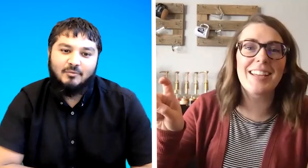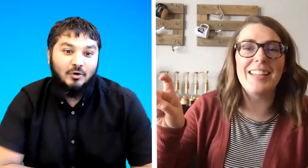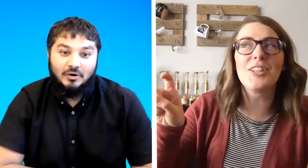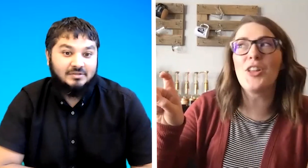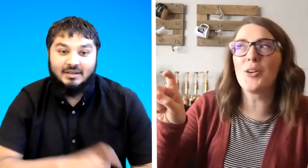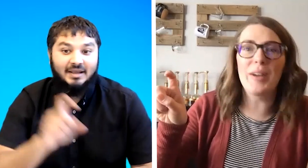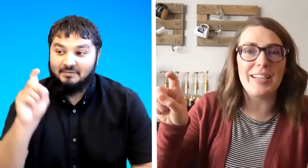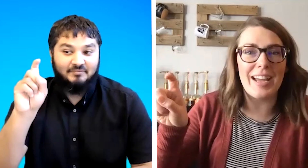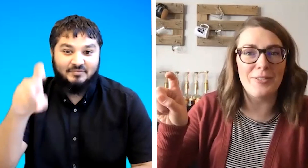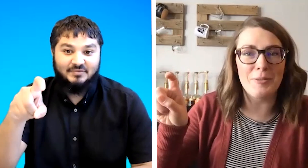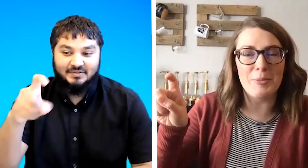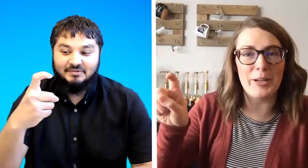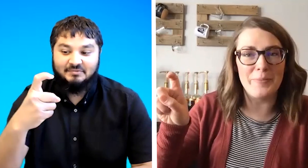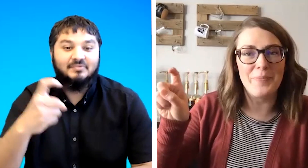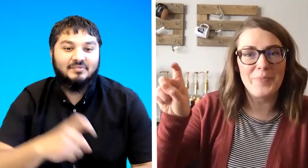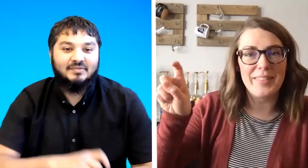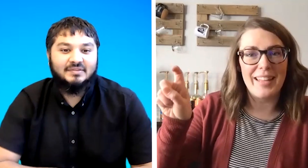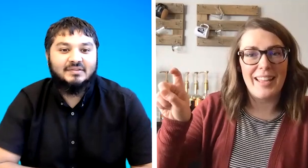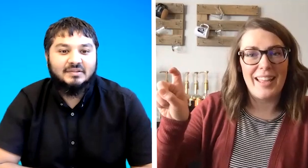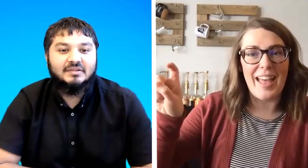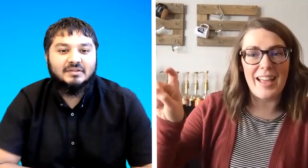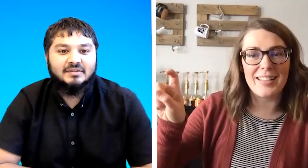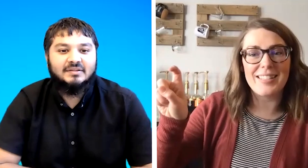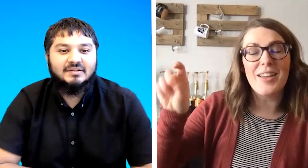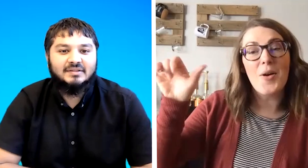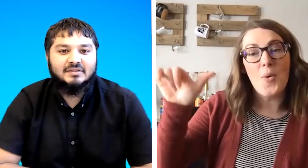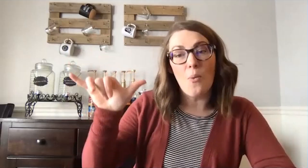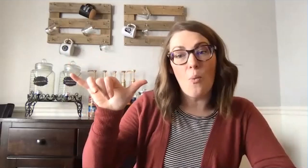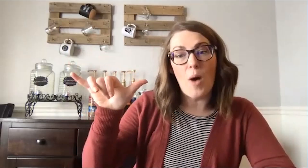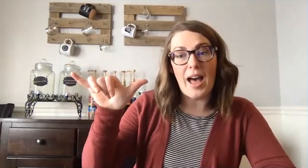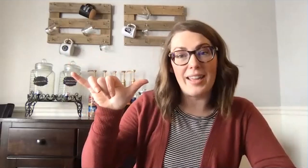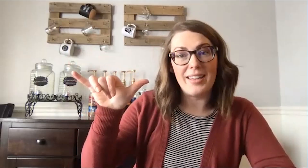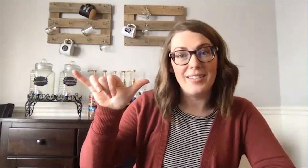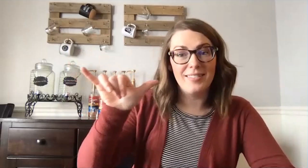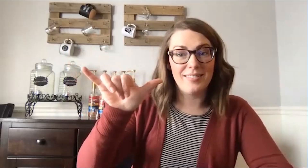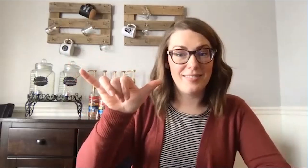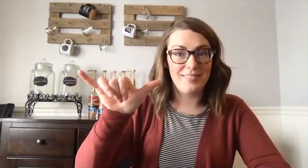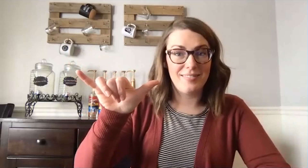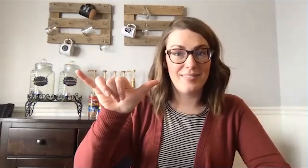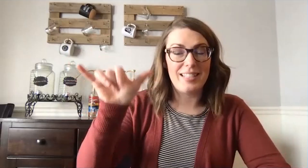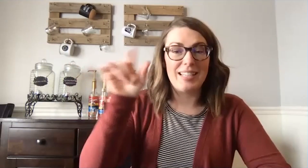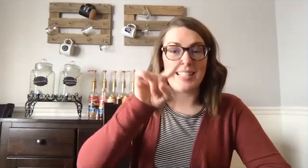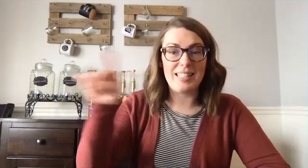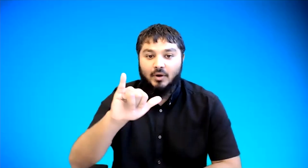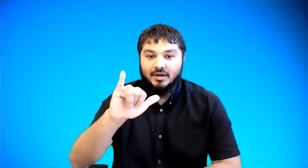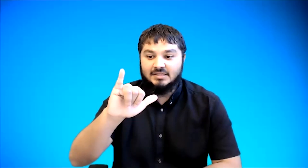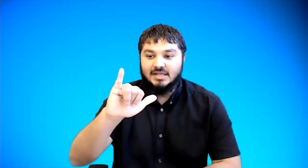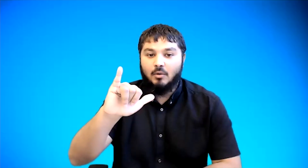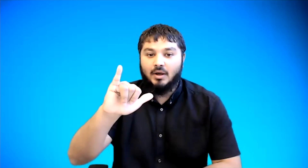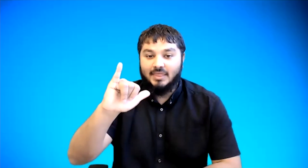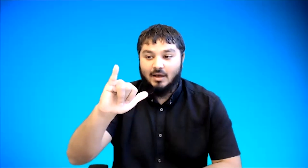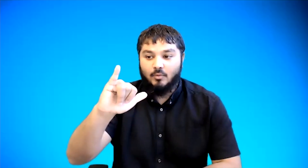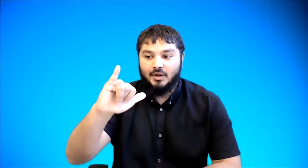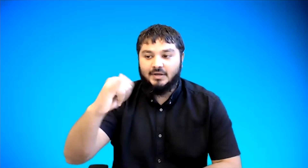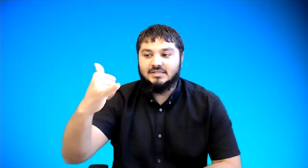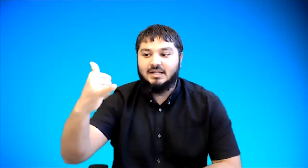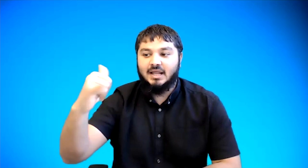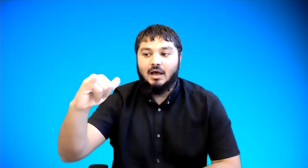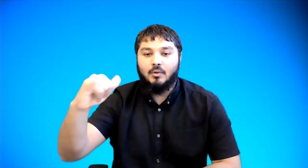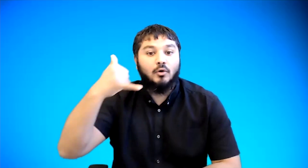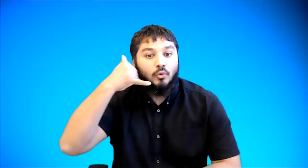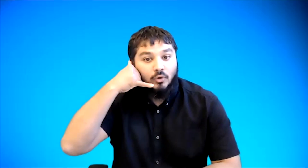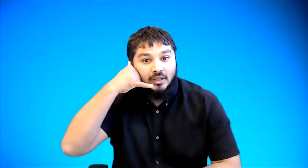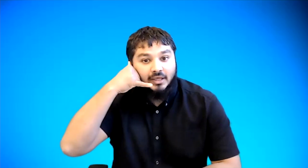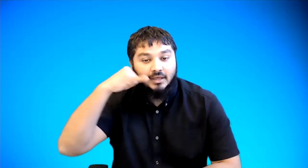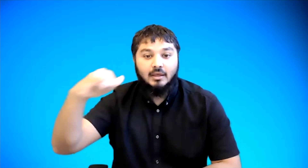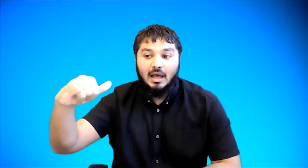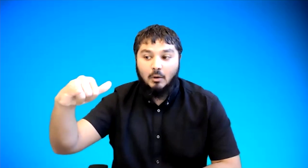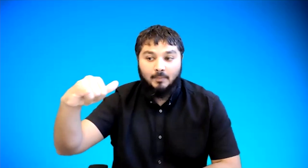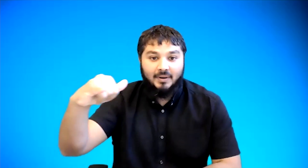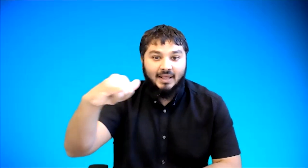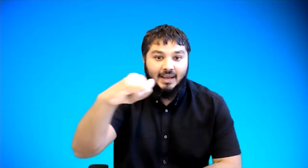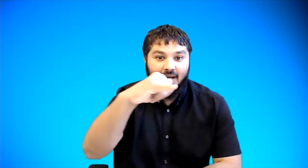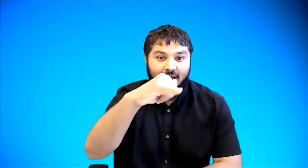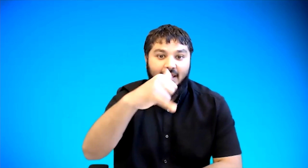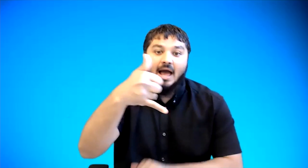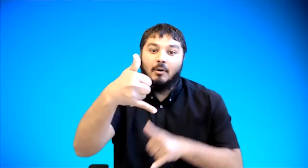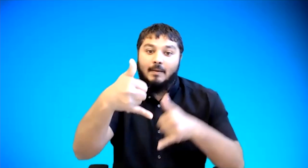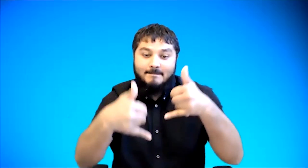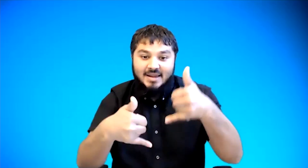it's a long thing i don't remember it x y that one is our that one is like our calling our plane on